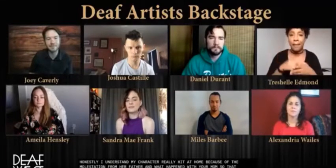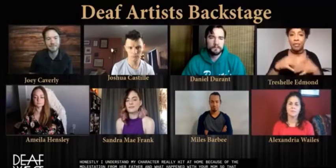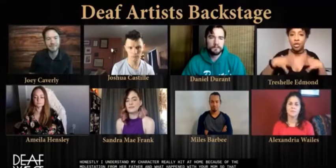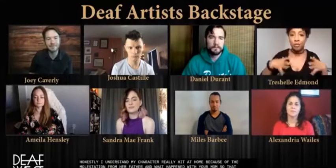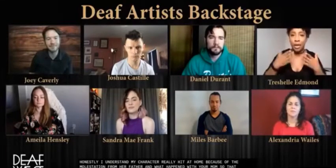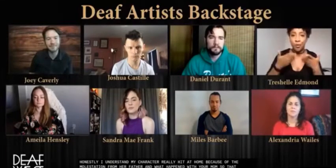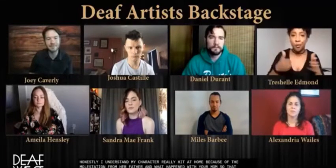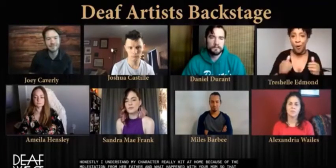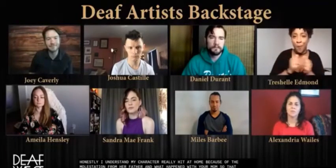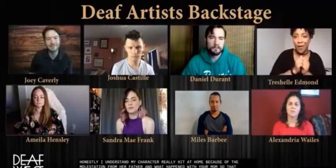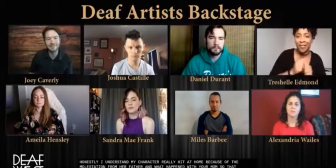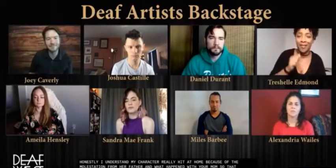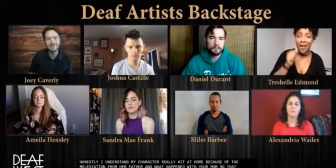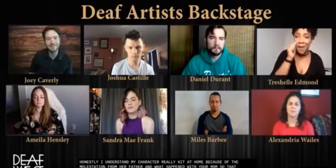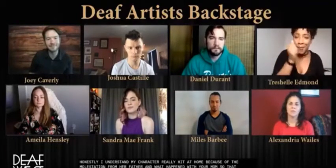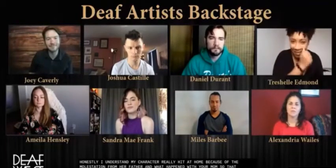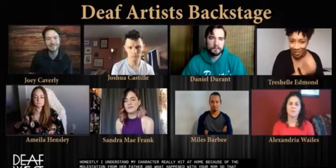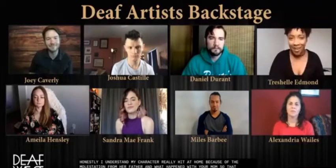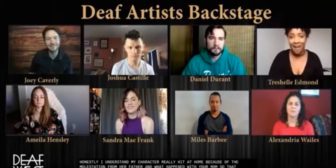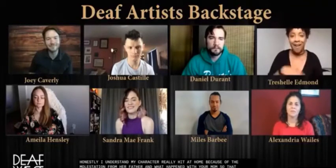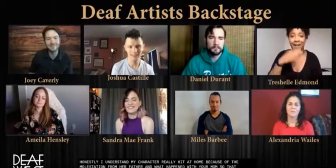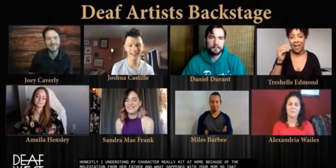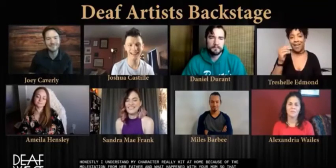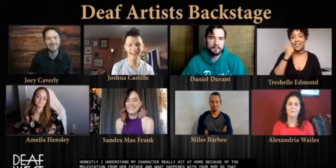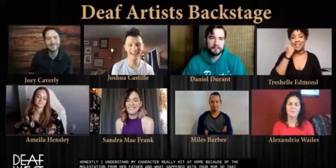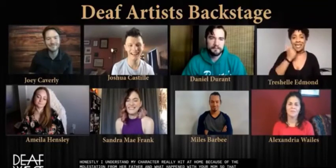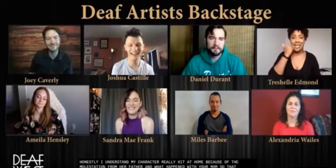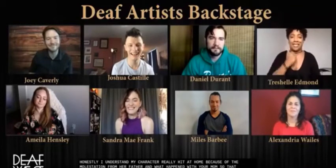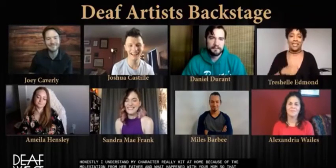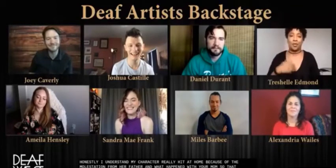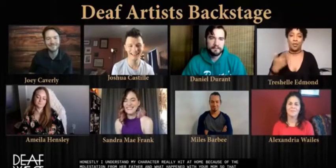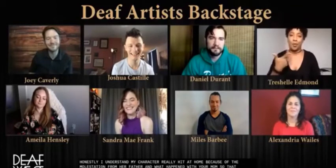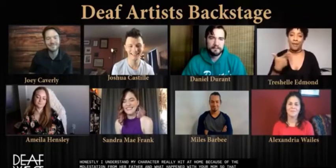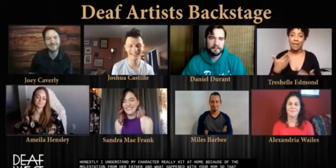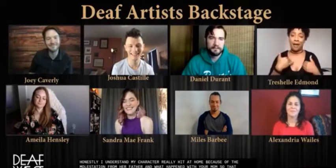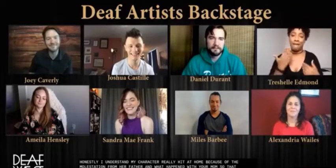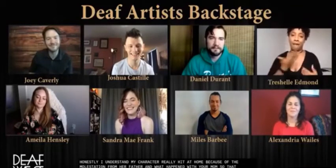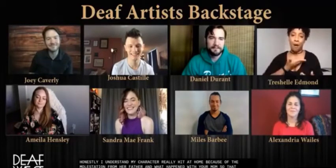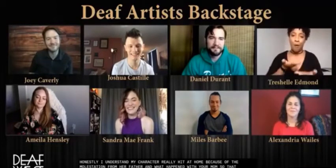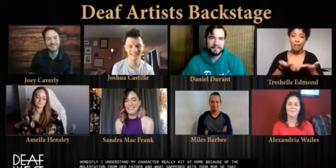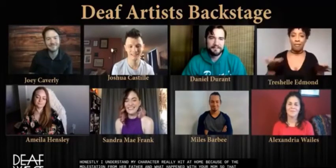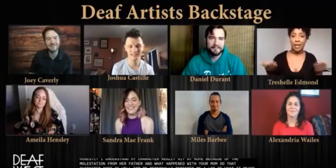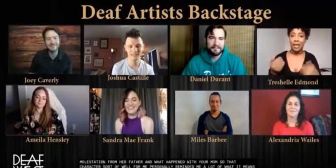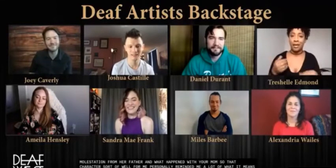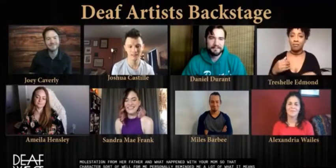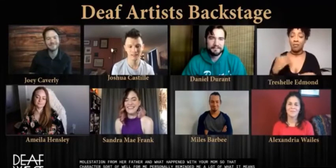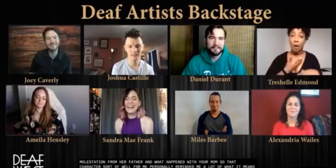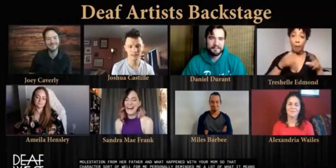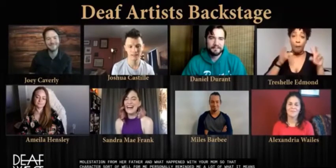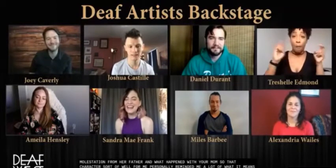And I'm very thankful that I was in the dressing room with Amelia and Sandra, because we were